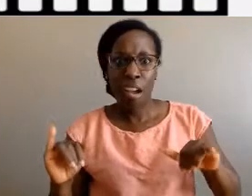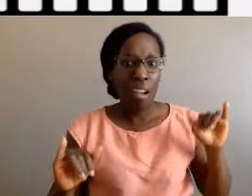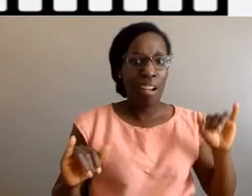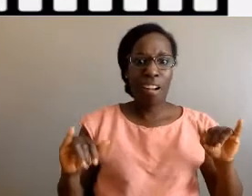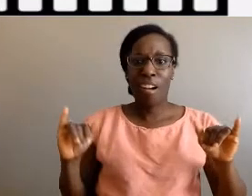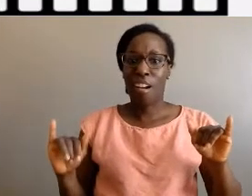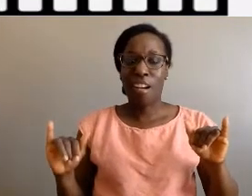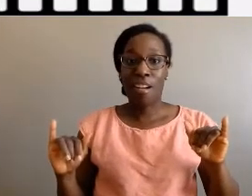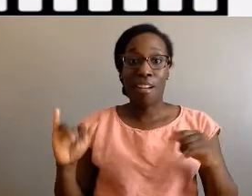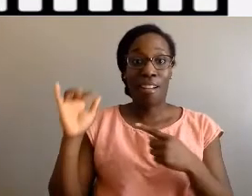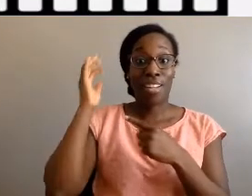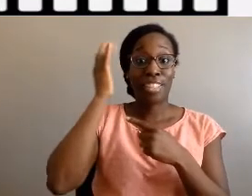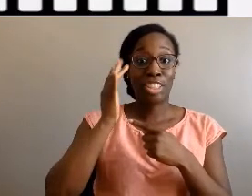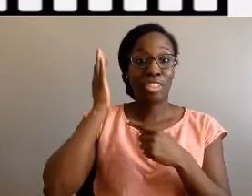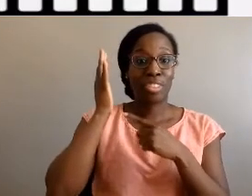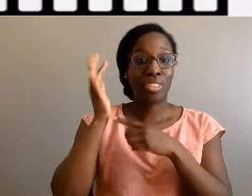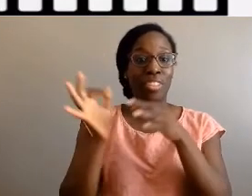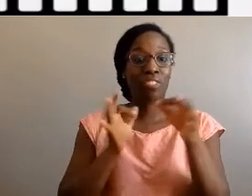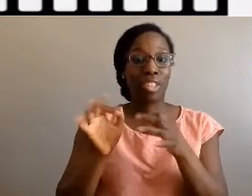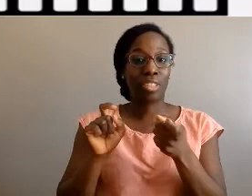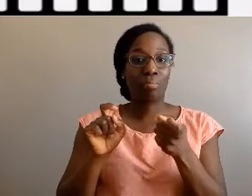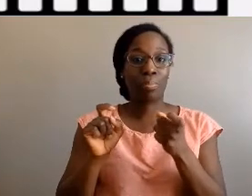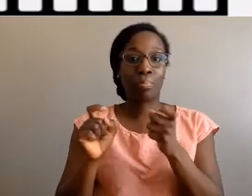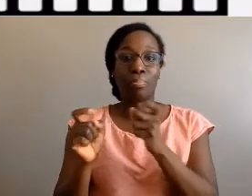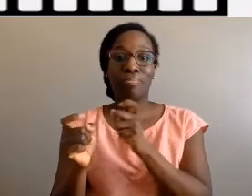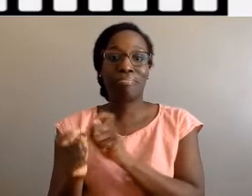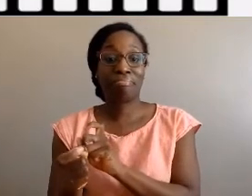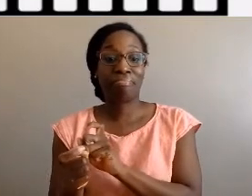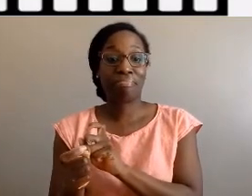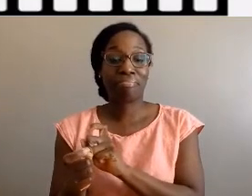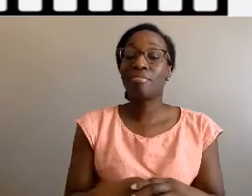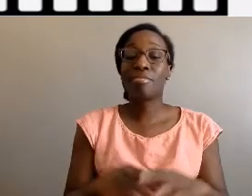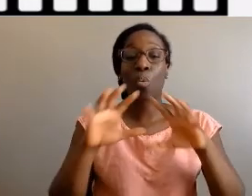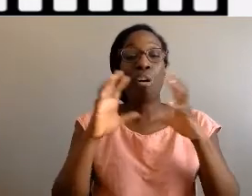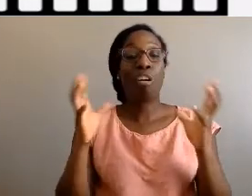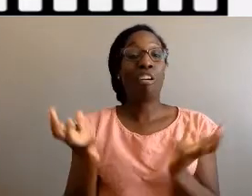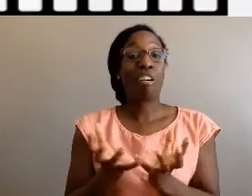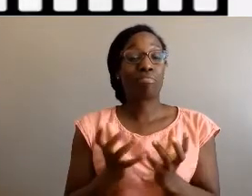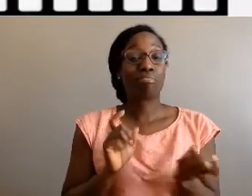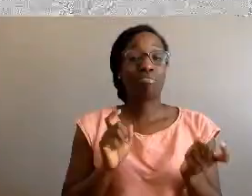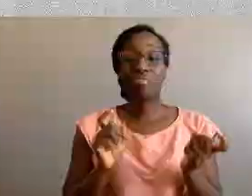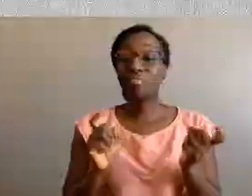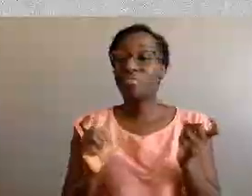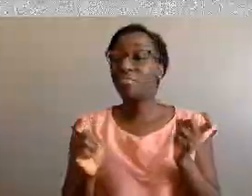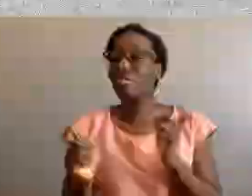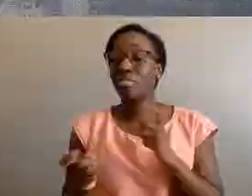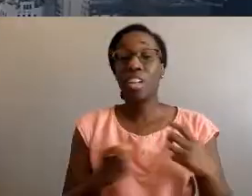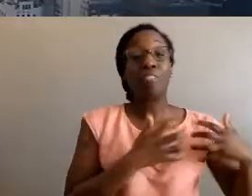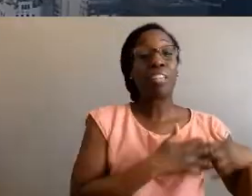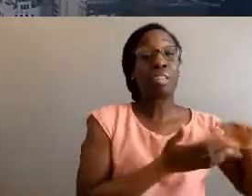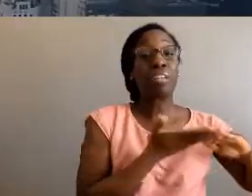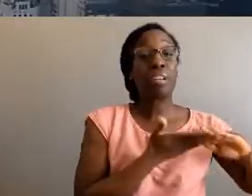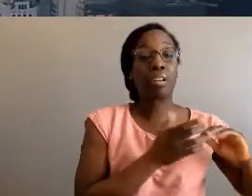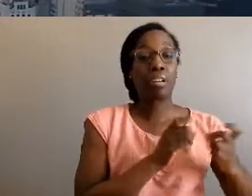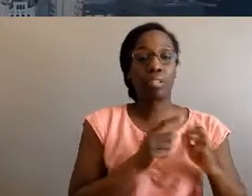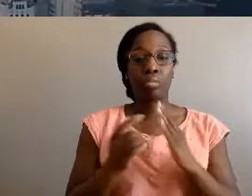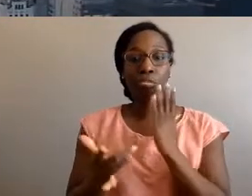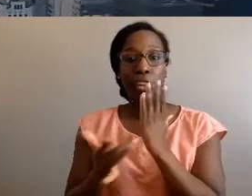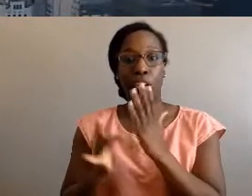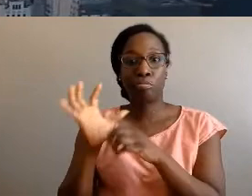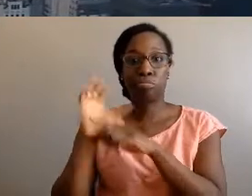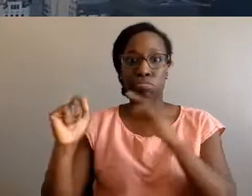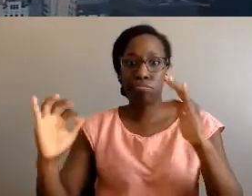Multiliteracies encompasses those additional changes.